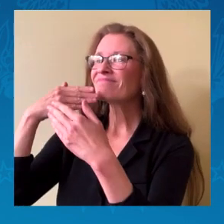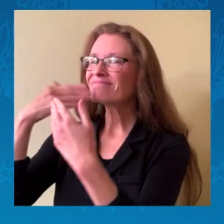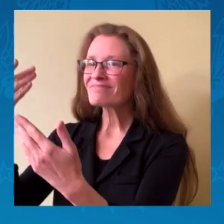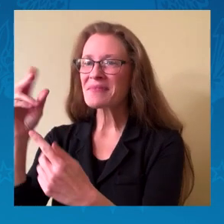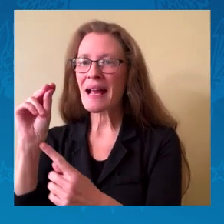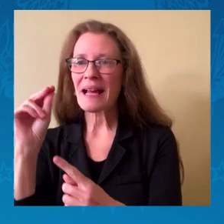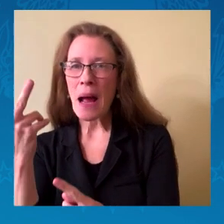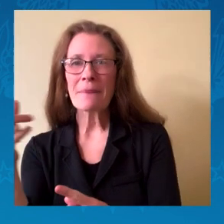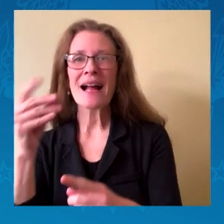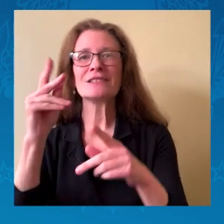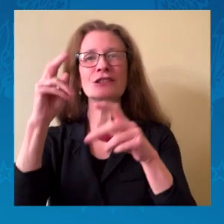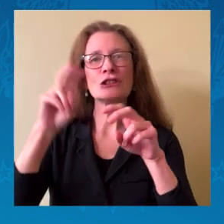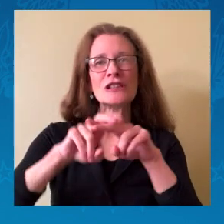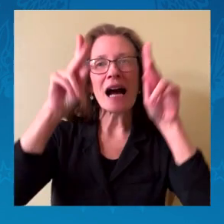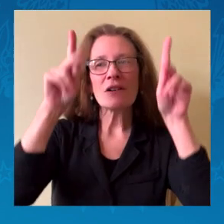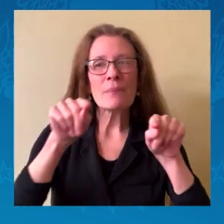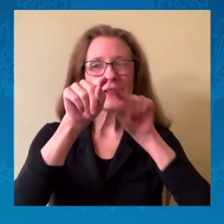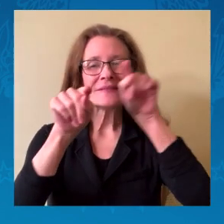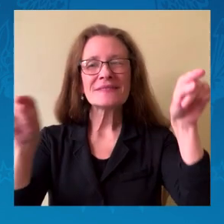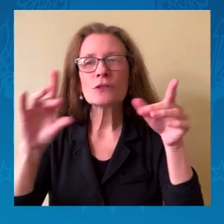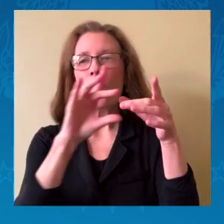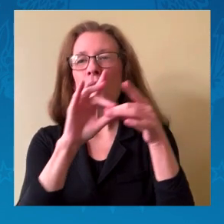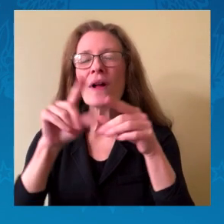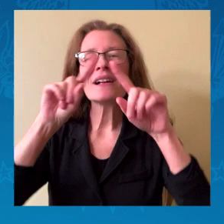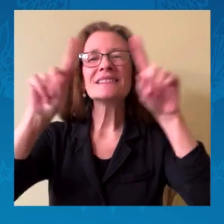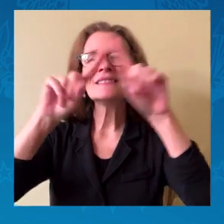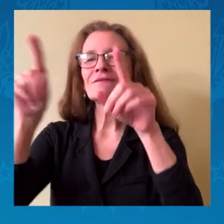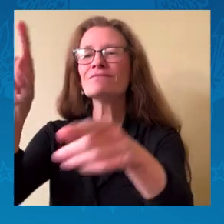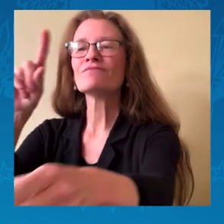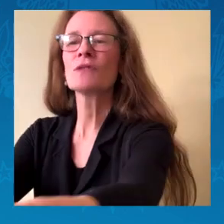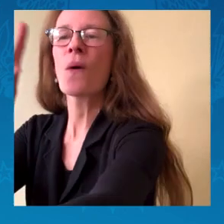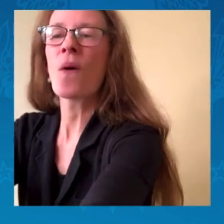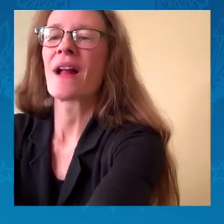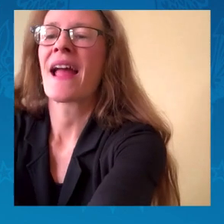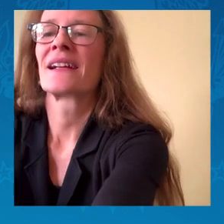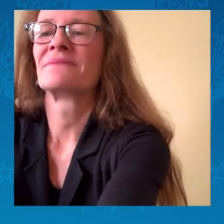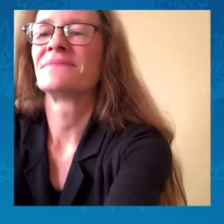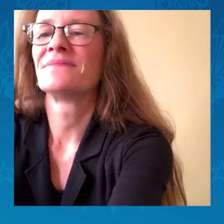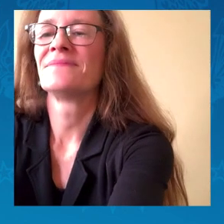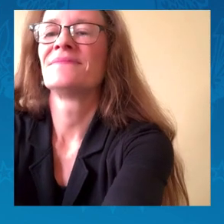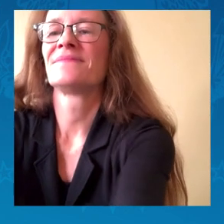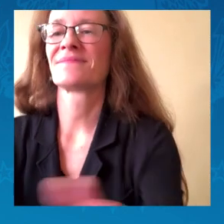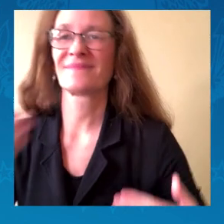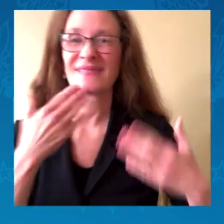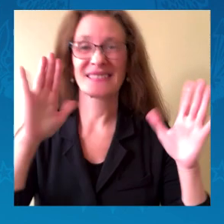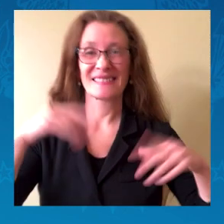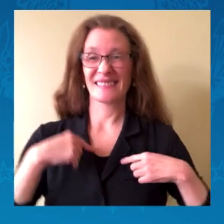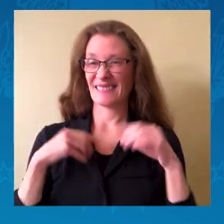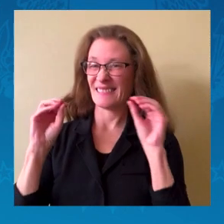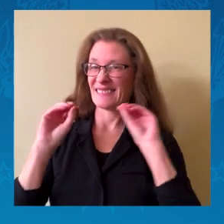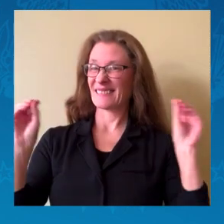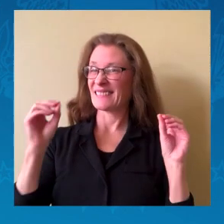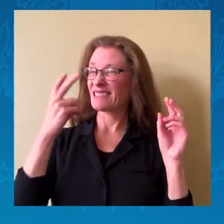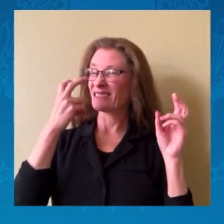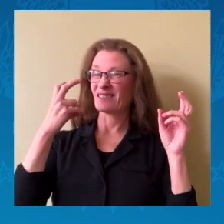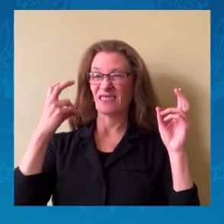of the National Space Council. You know, there is no question that the nation as a whole must broaden the pipeline of STEM capable Americans